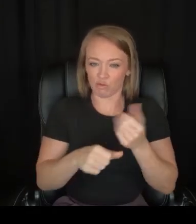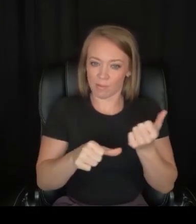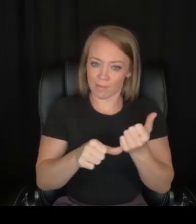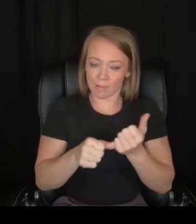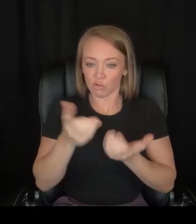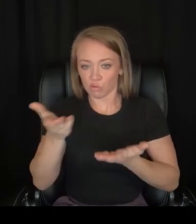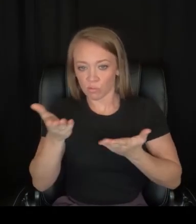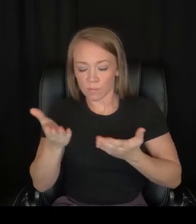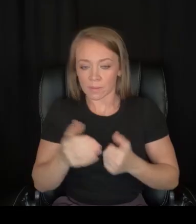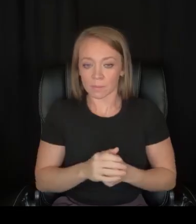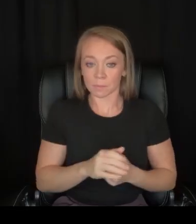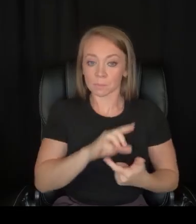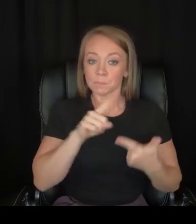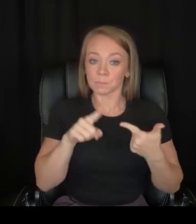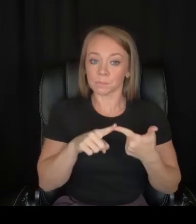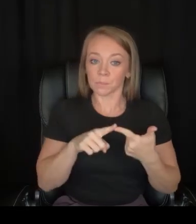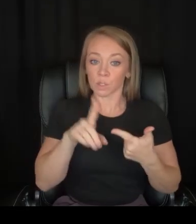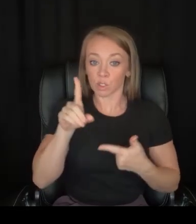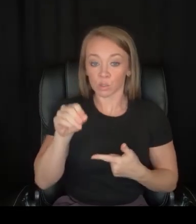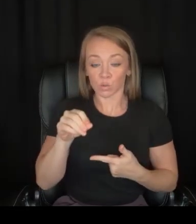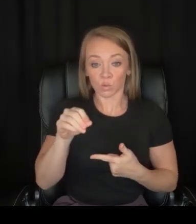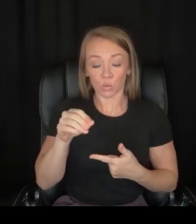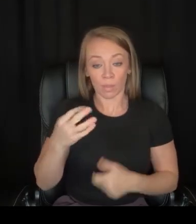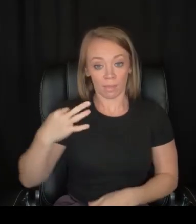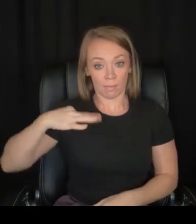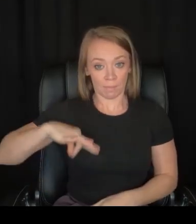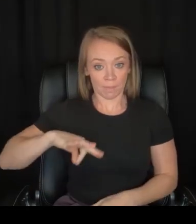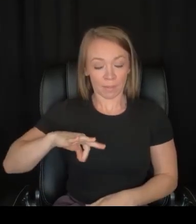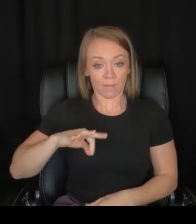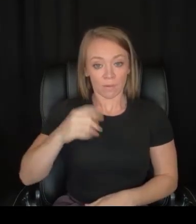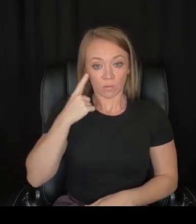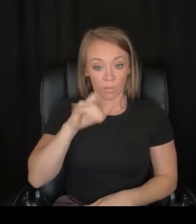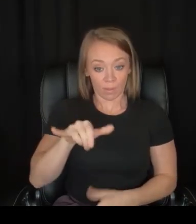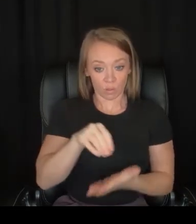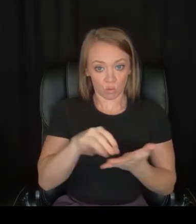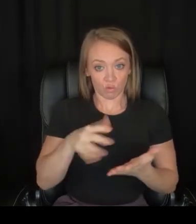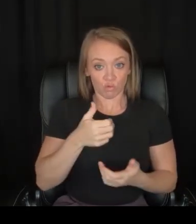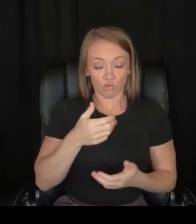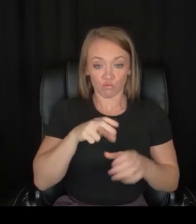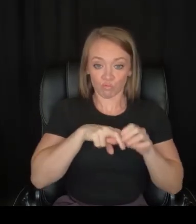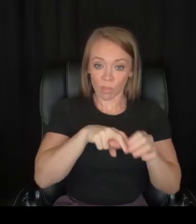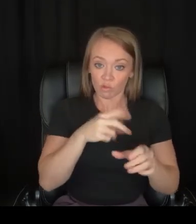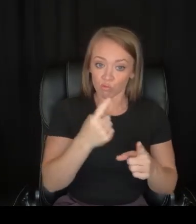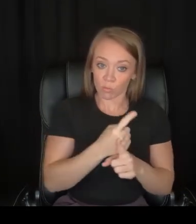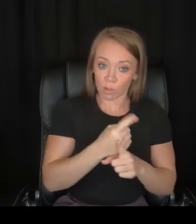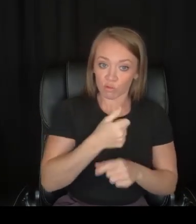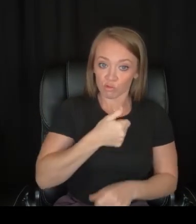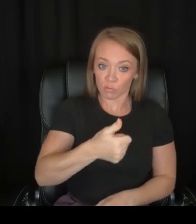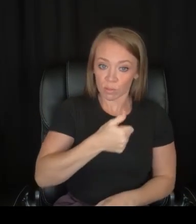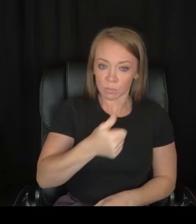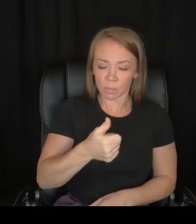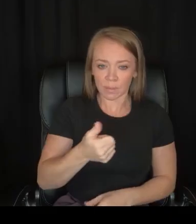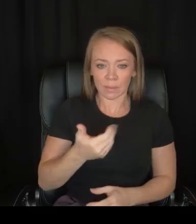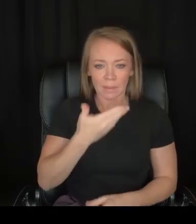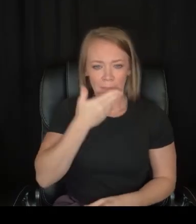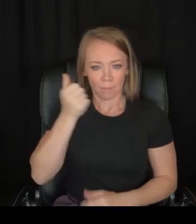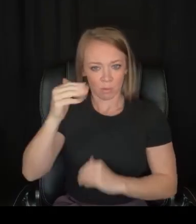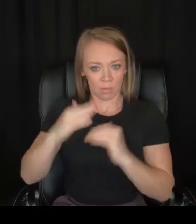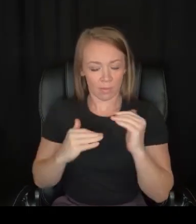Also, do the advantages of the student riding and regular transportation outweigh the benefits of a more restrictive